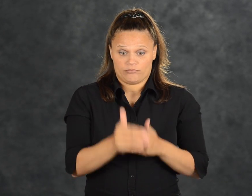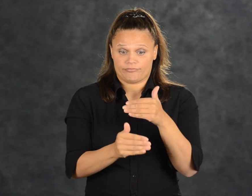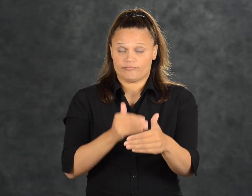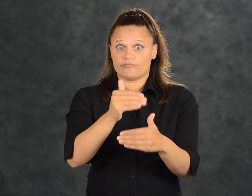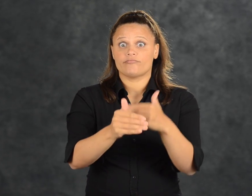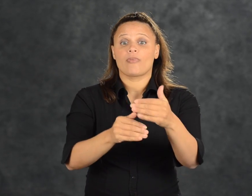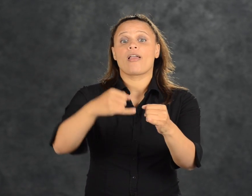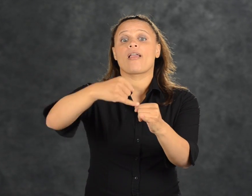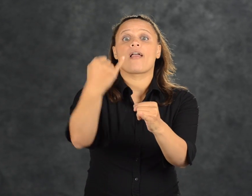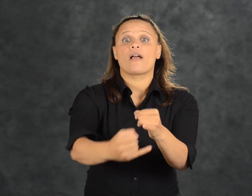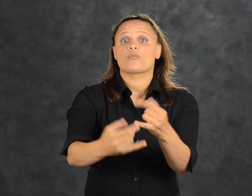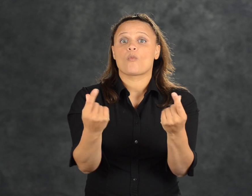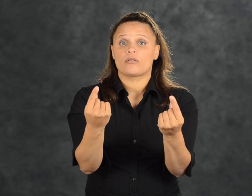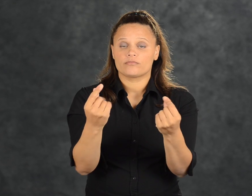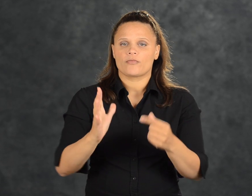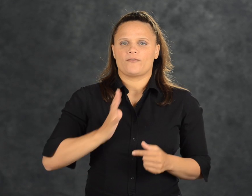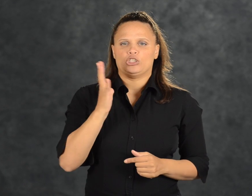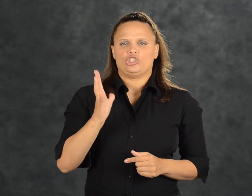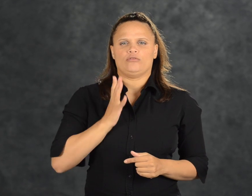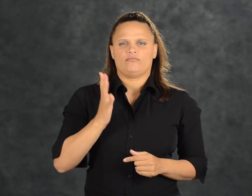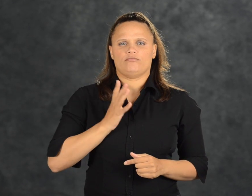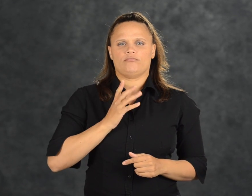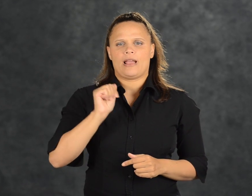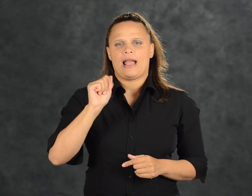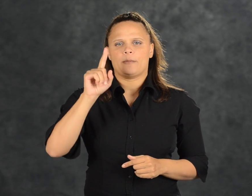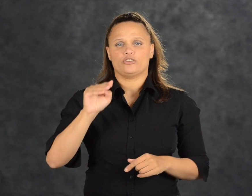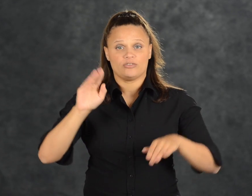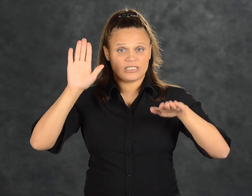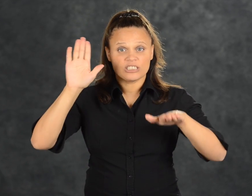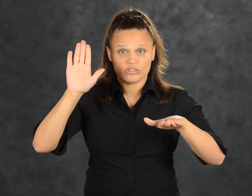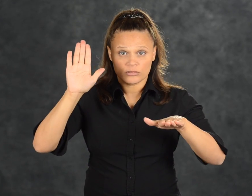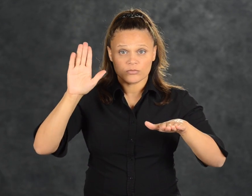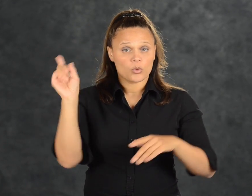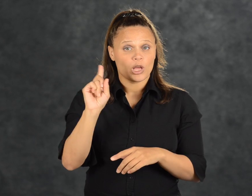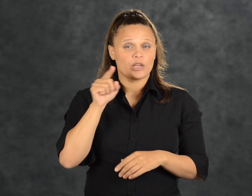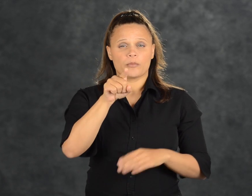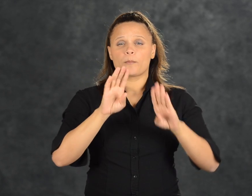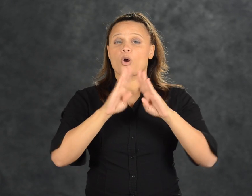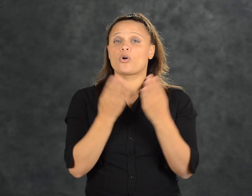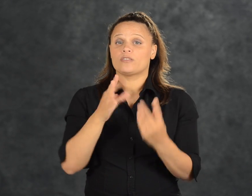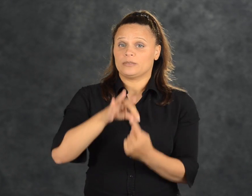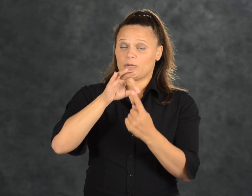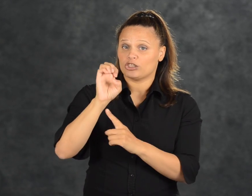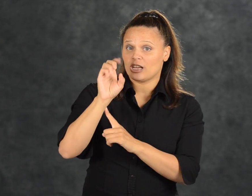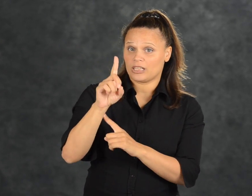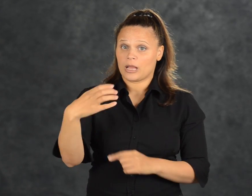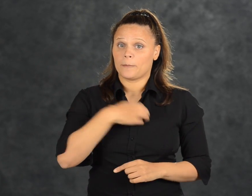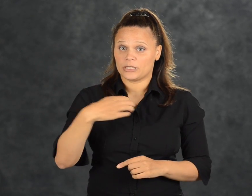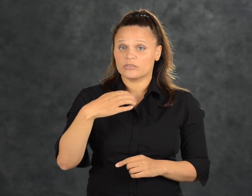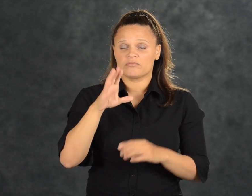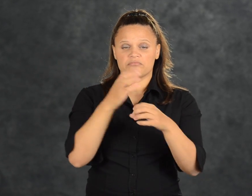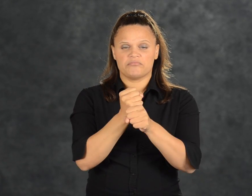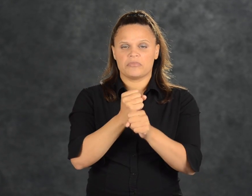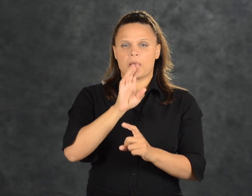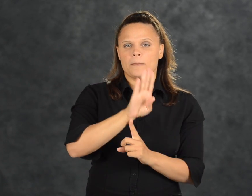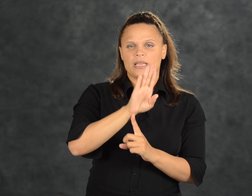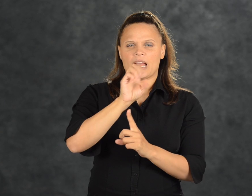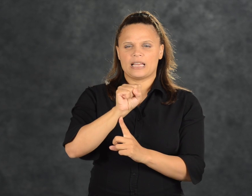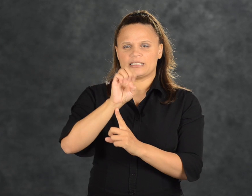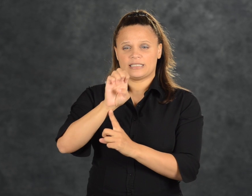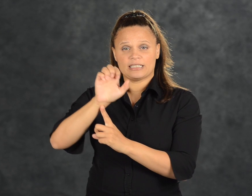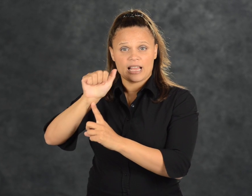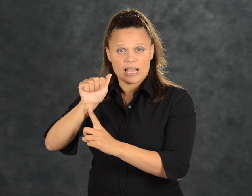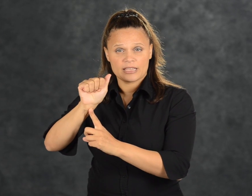The very final procedural step is an administrative hearing at the Bureau of Special Education Appeals (BSEA).